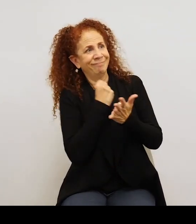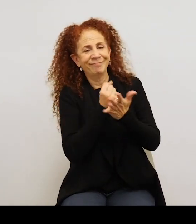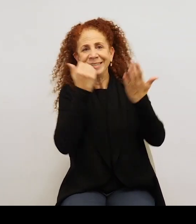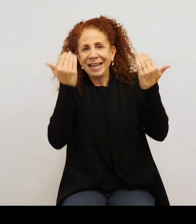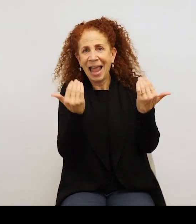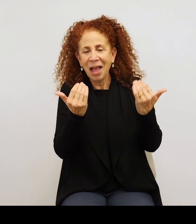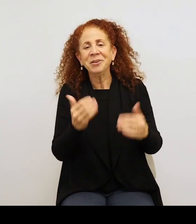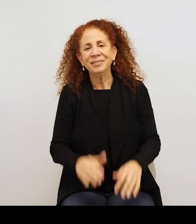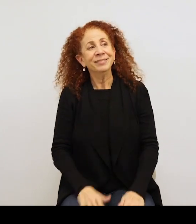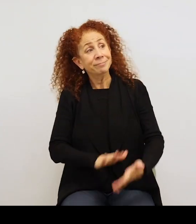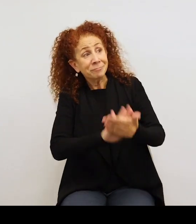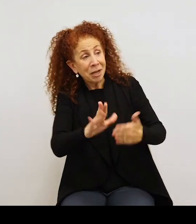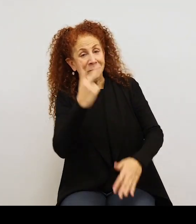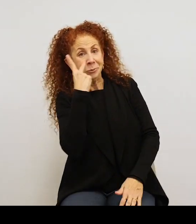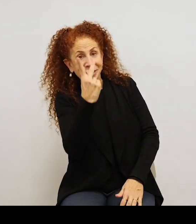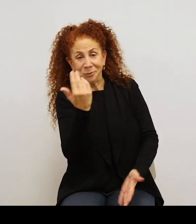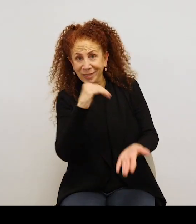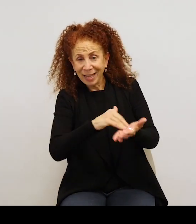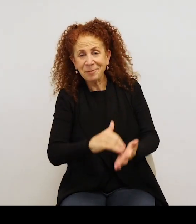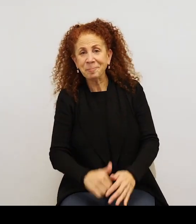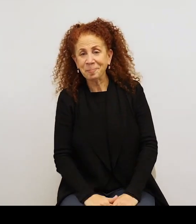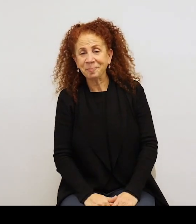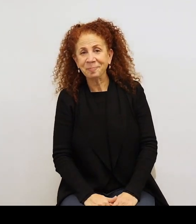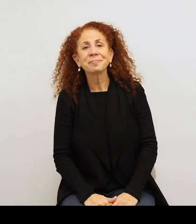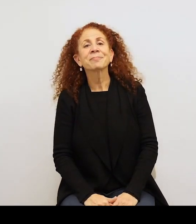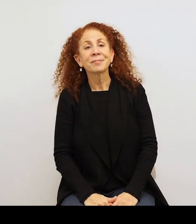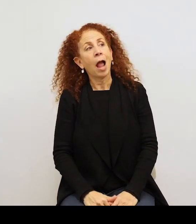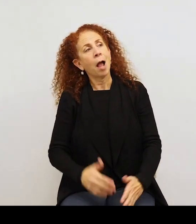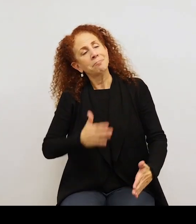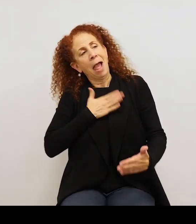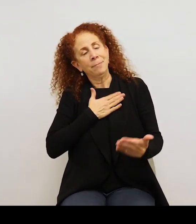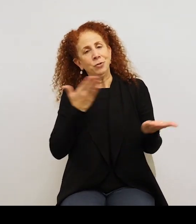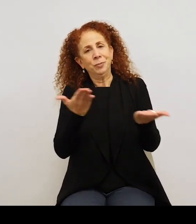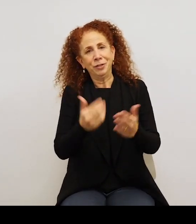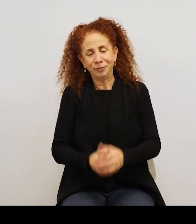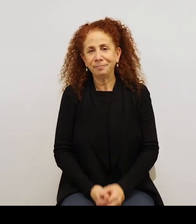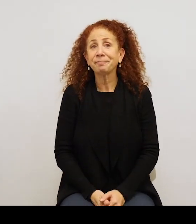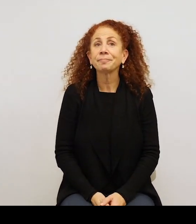So it's great to see you, and I'm very happy to be here.